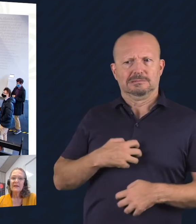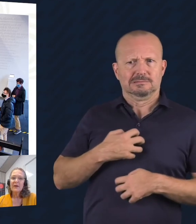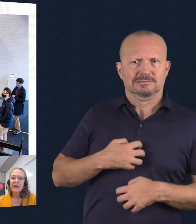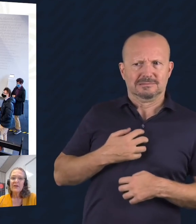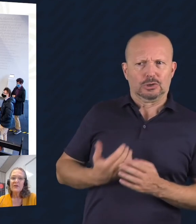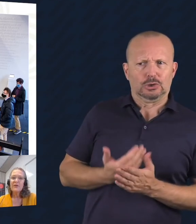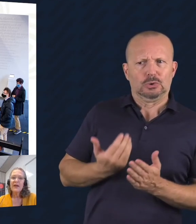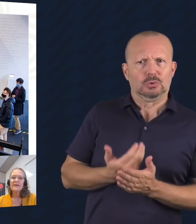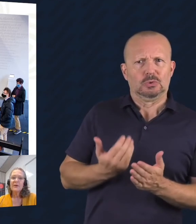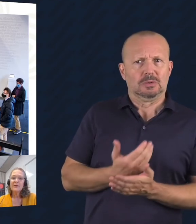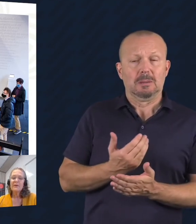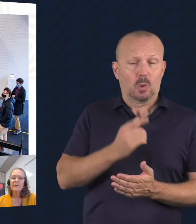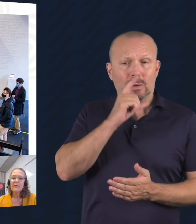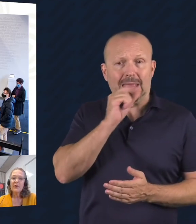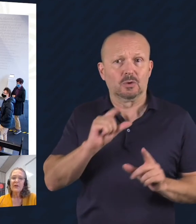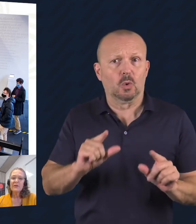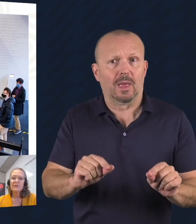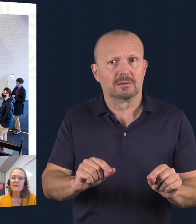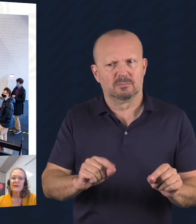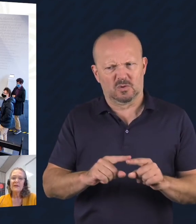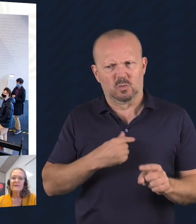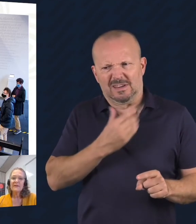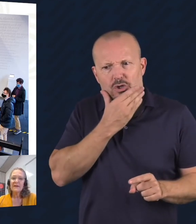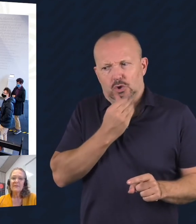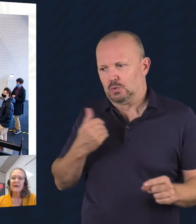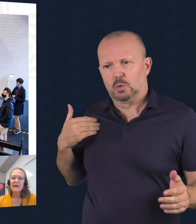We can do that because we've been working towards this for some time.